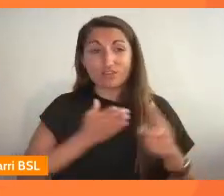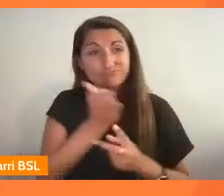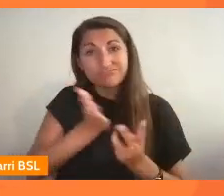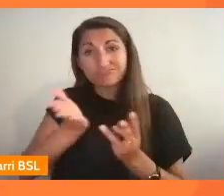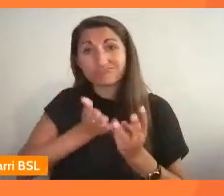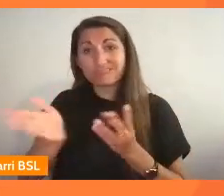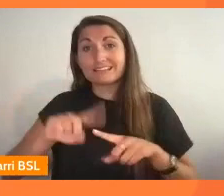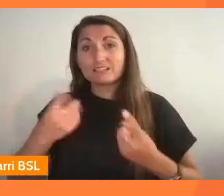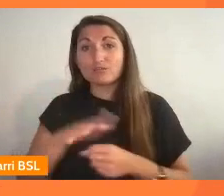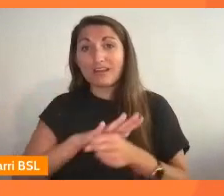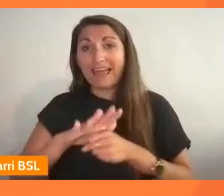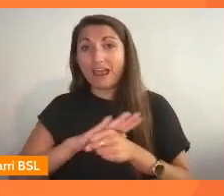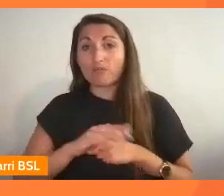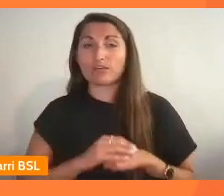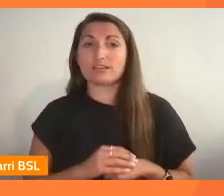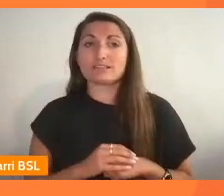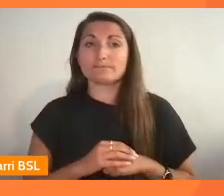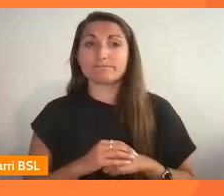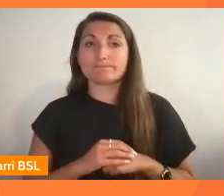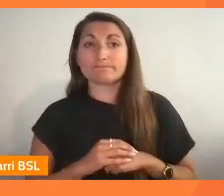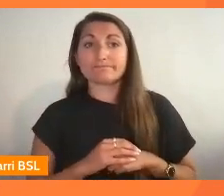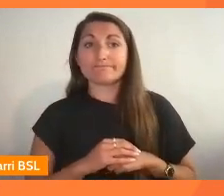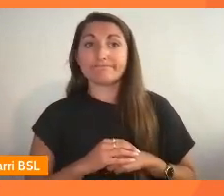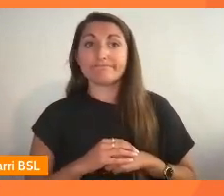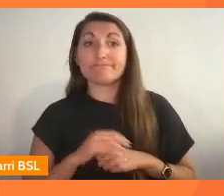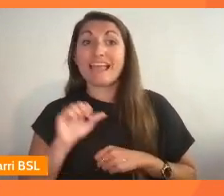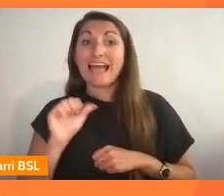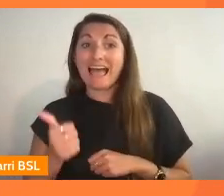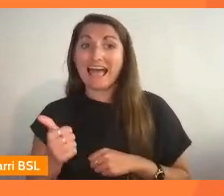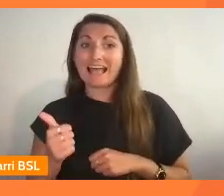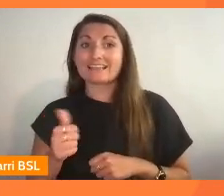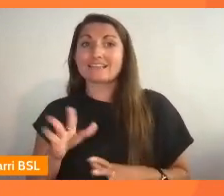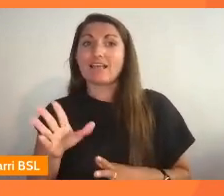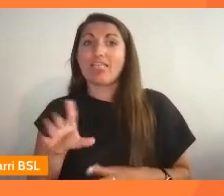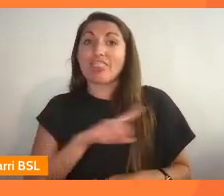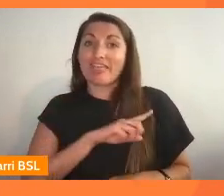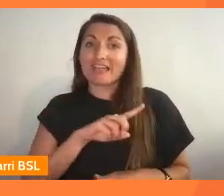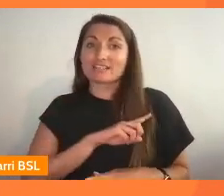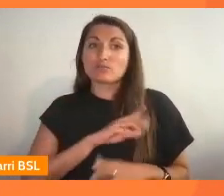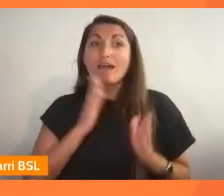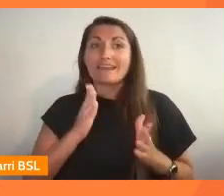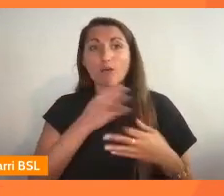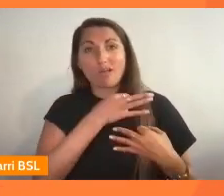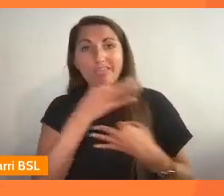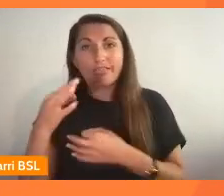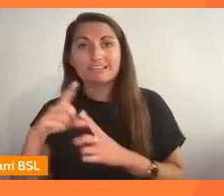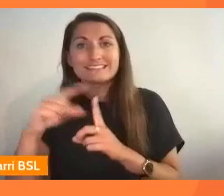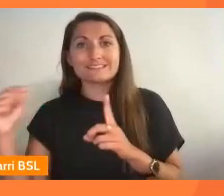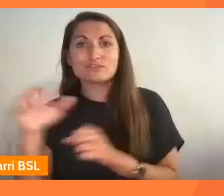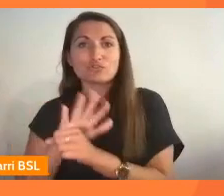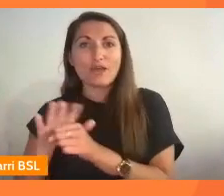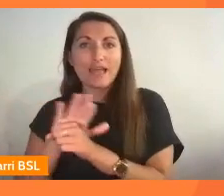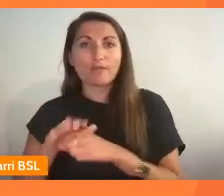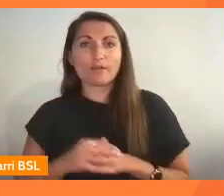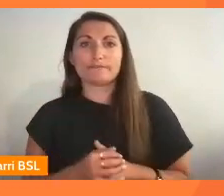what brought us into the digital industry and we started that with a show